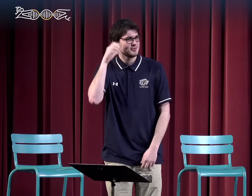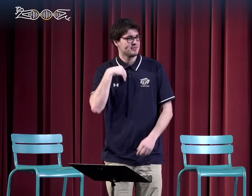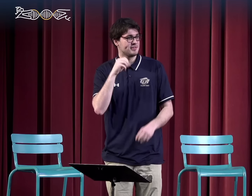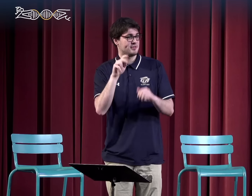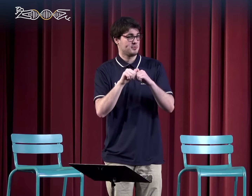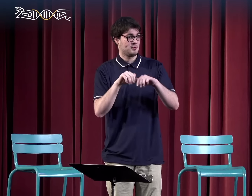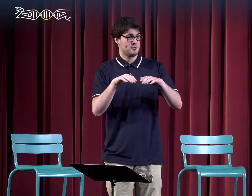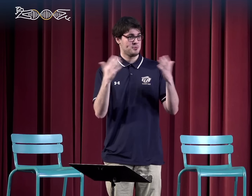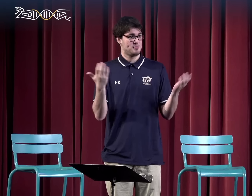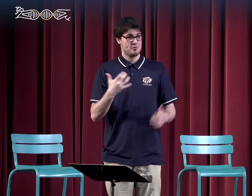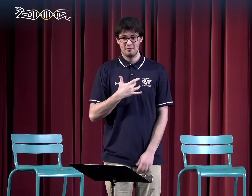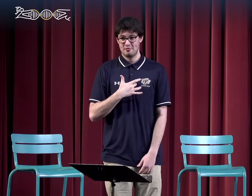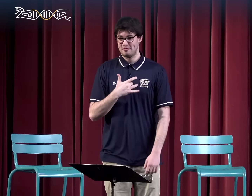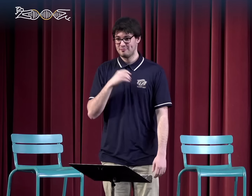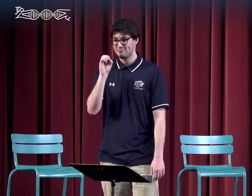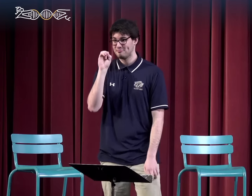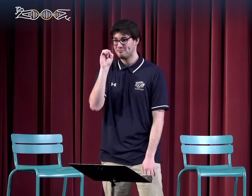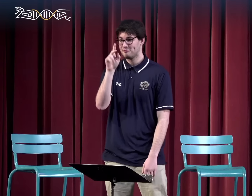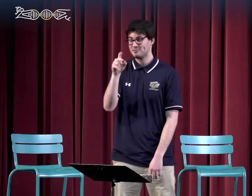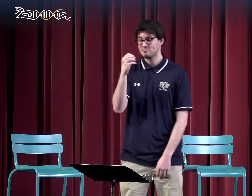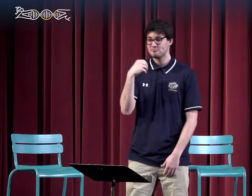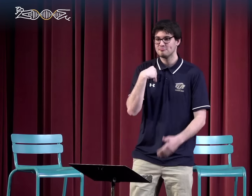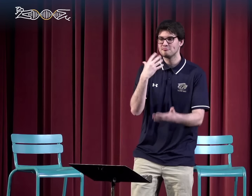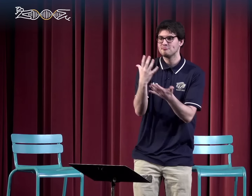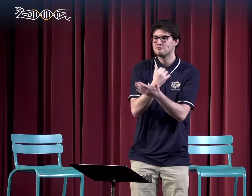So I ask you come with an open mind and heart today.